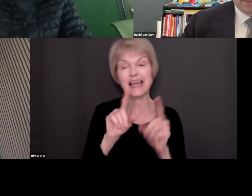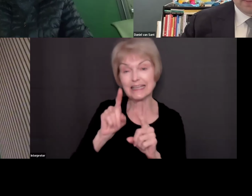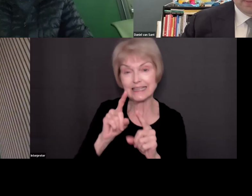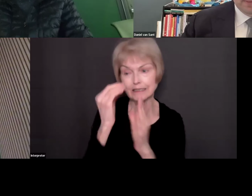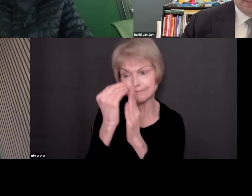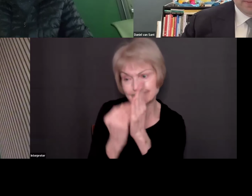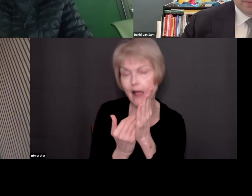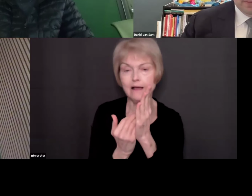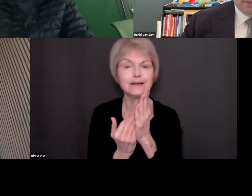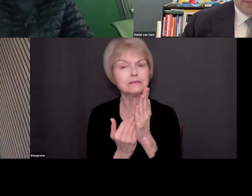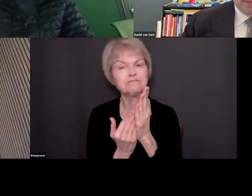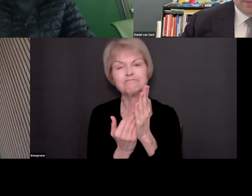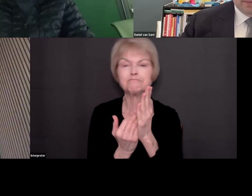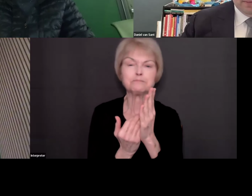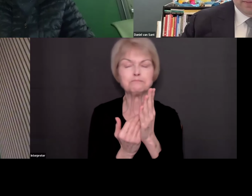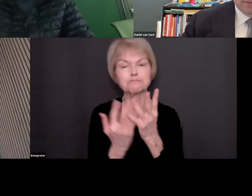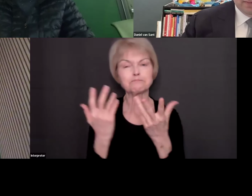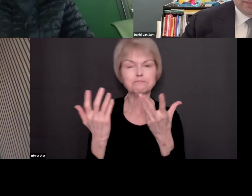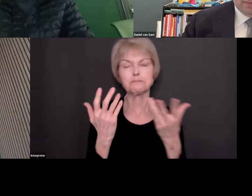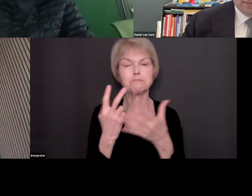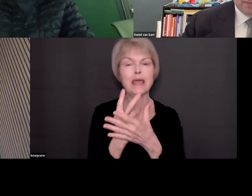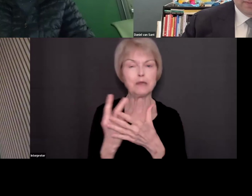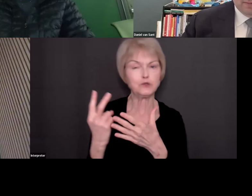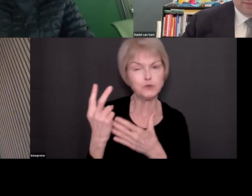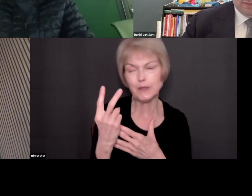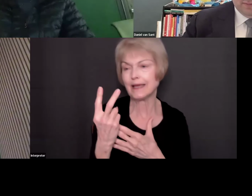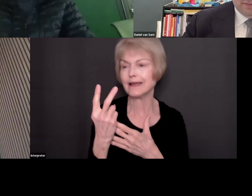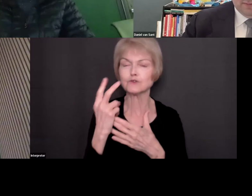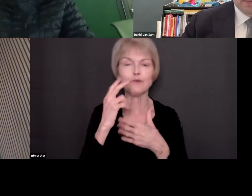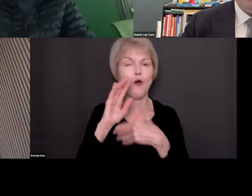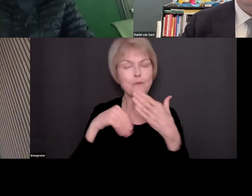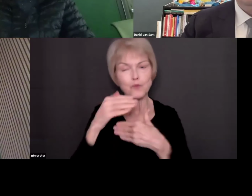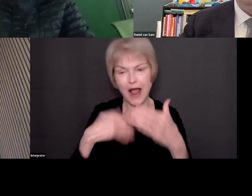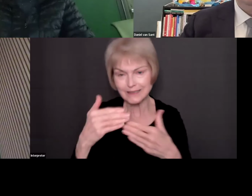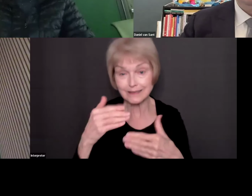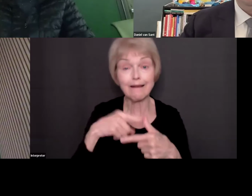Expect it to take at least a couple of weeks for us to get through all of the processing and get that out to everybody.